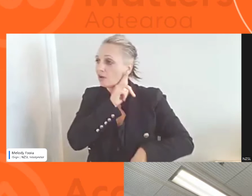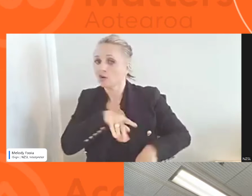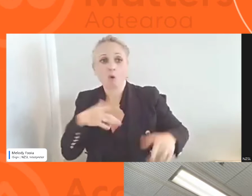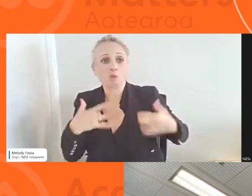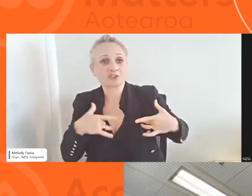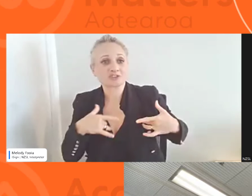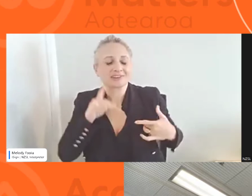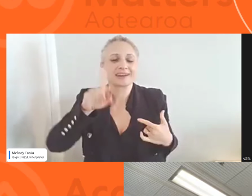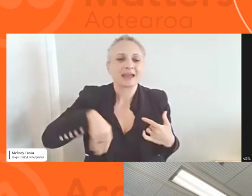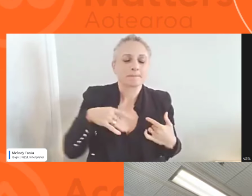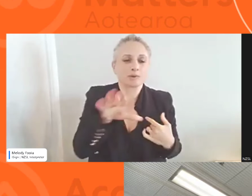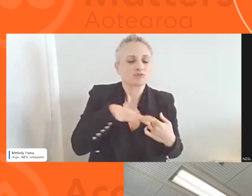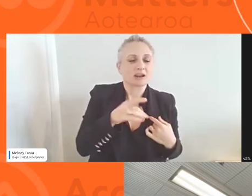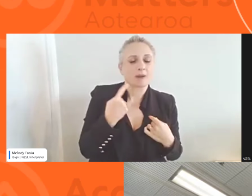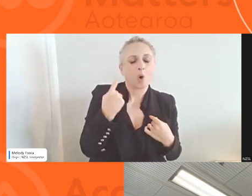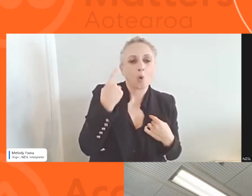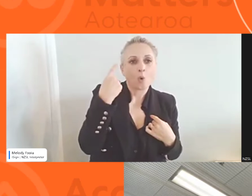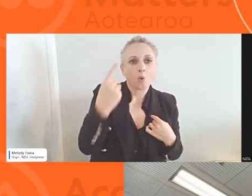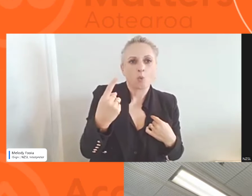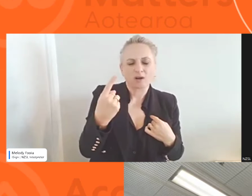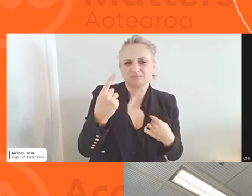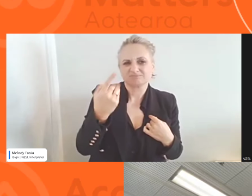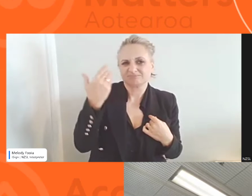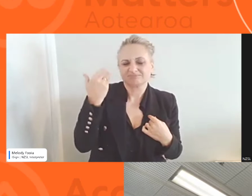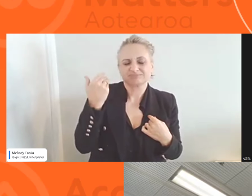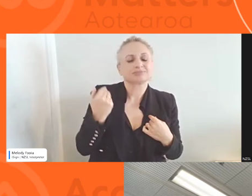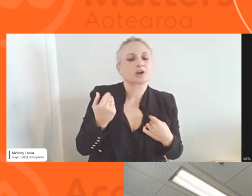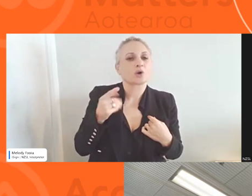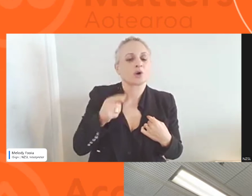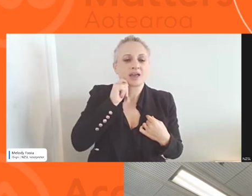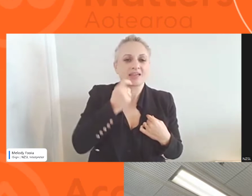to do their first multi-generational housing project in Māngere, which